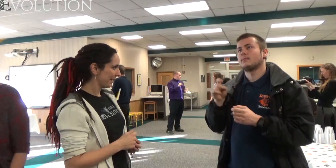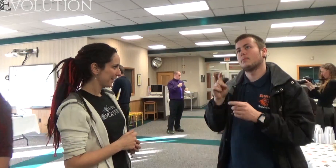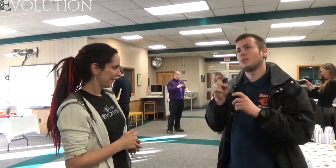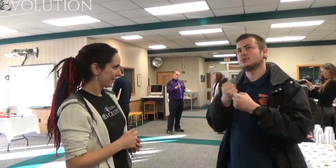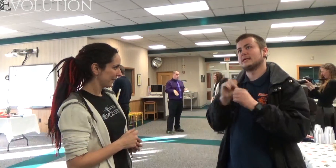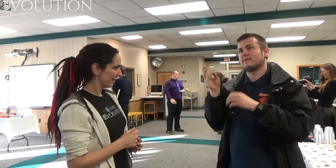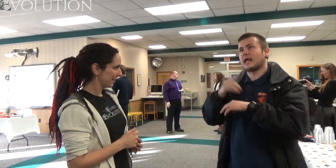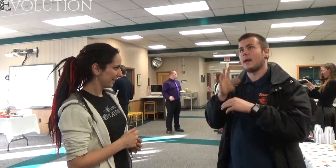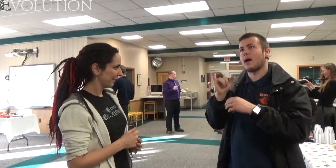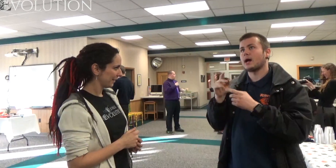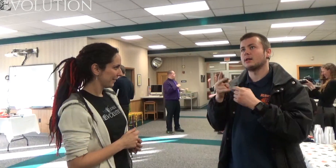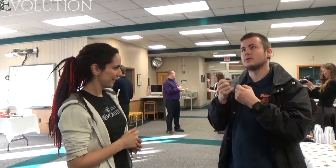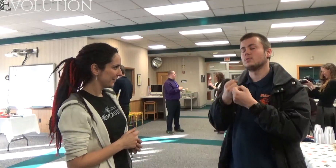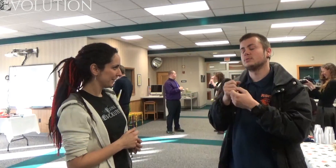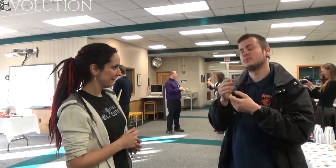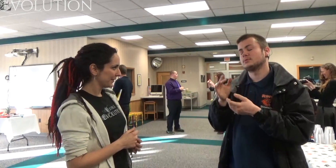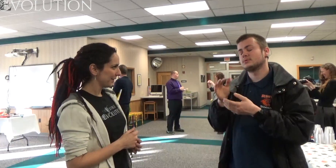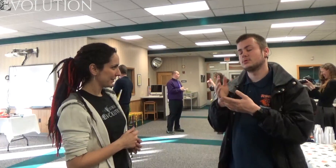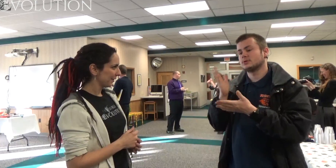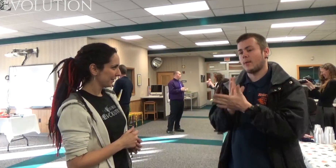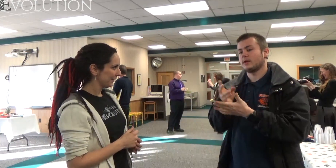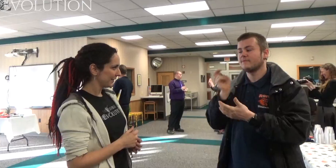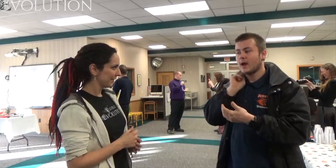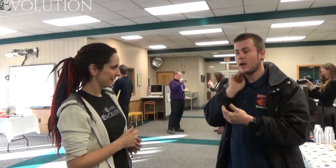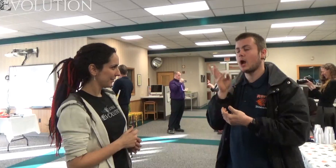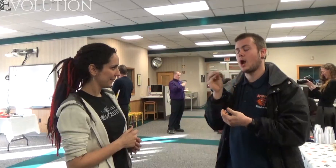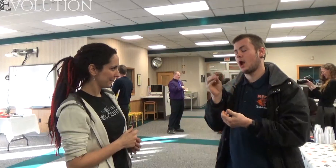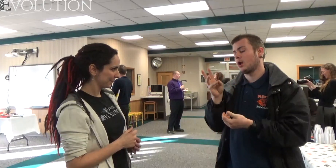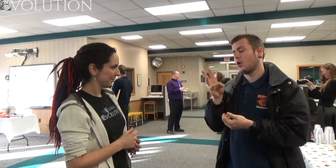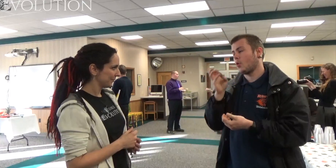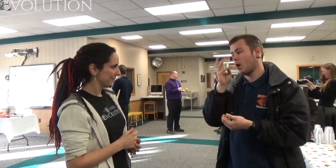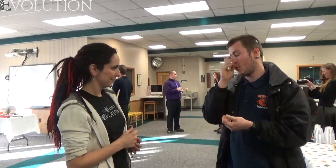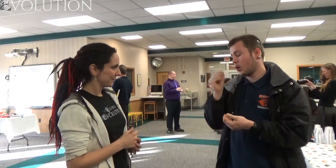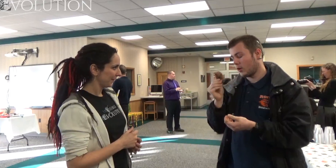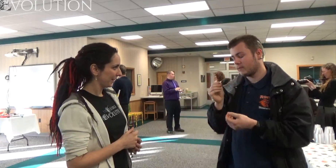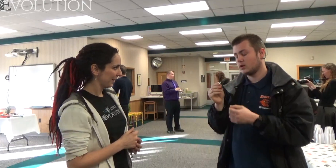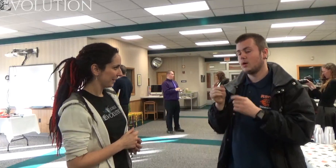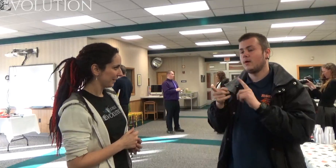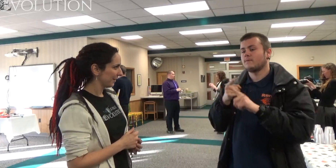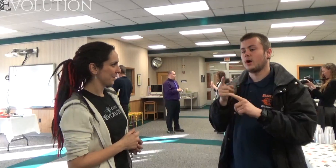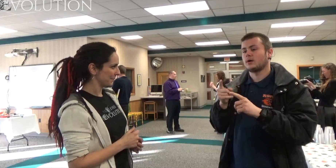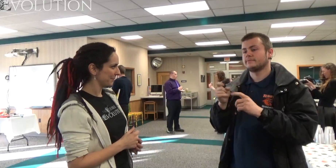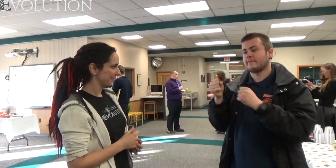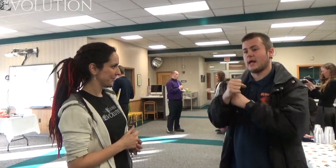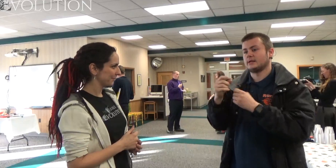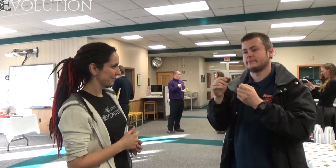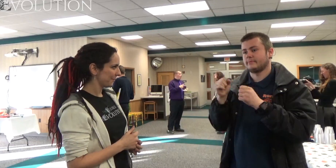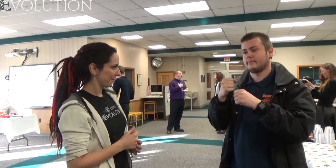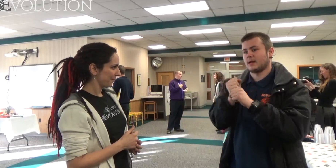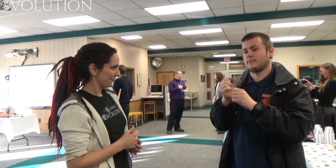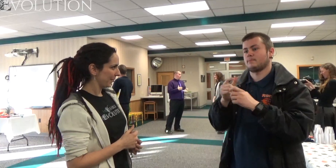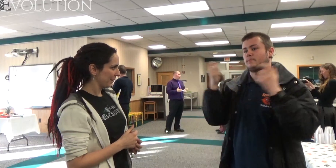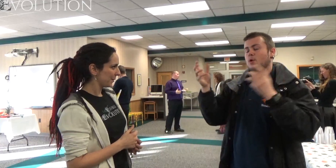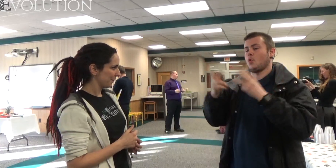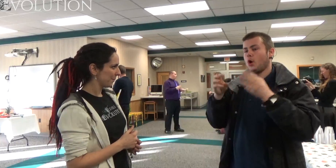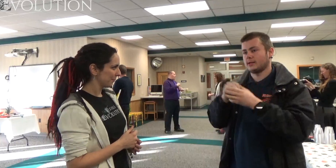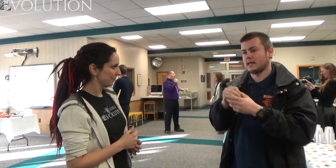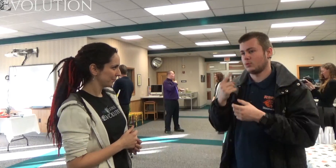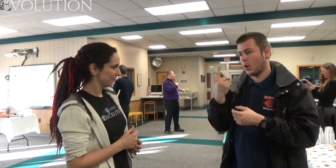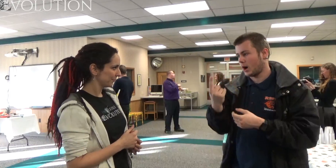I save the day by stopping vampires and werewolves from fighting and making a big war in one.